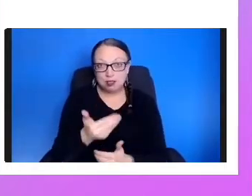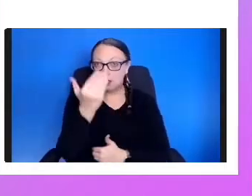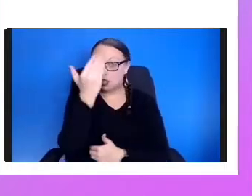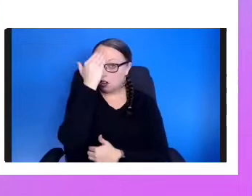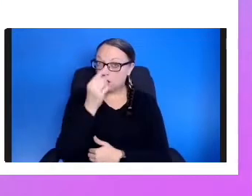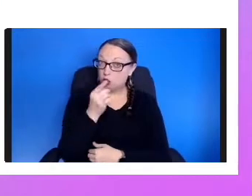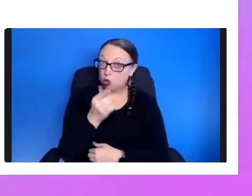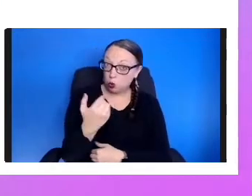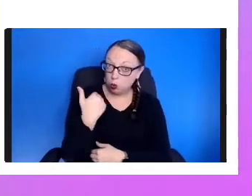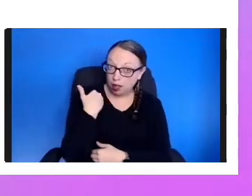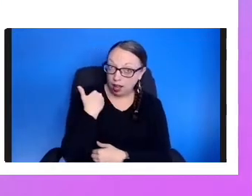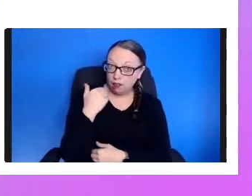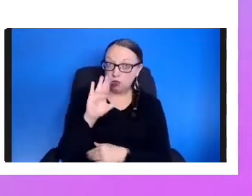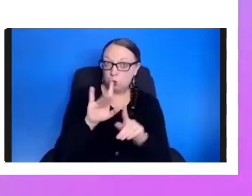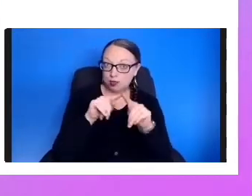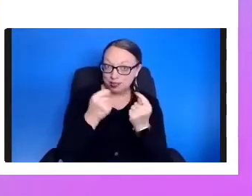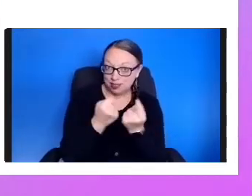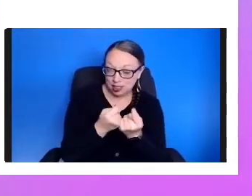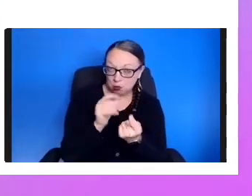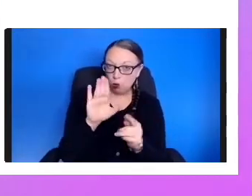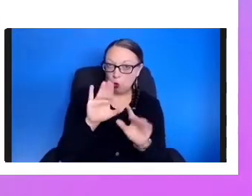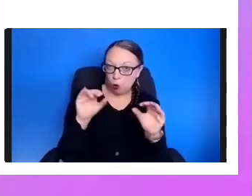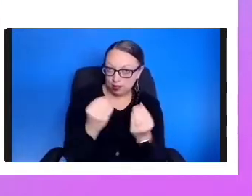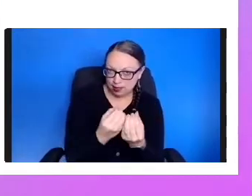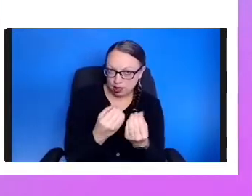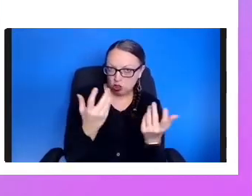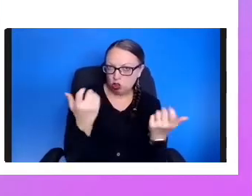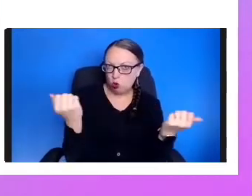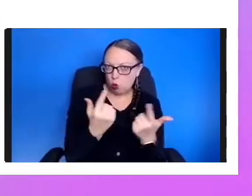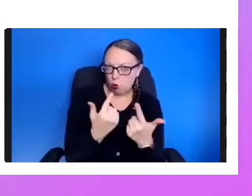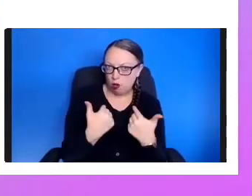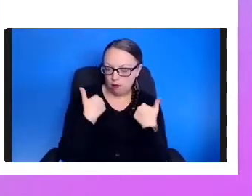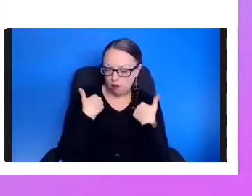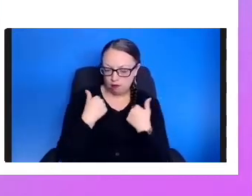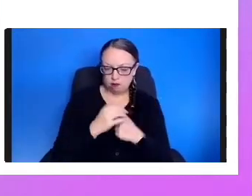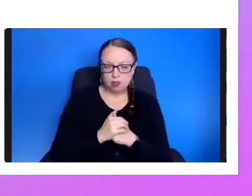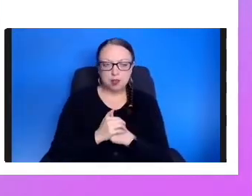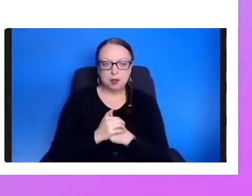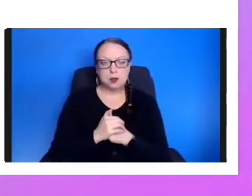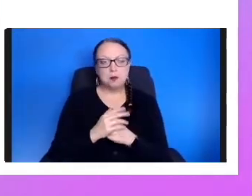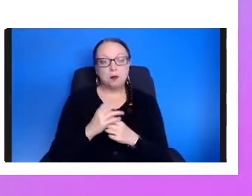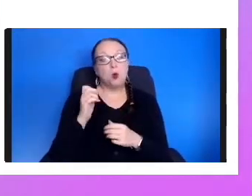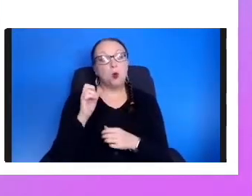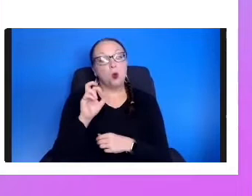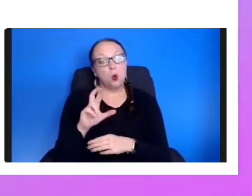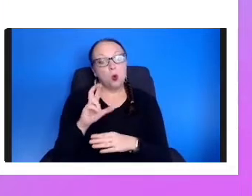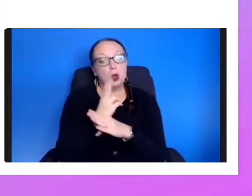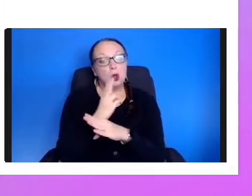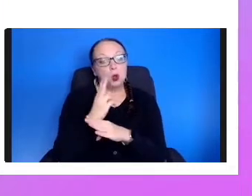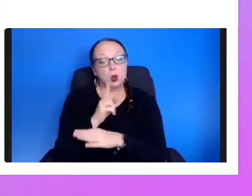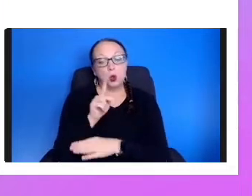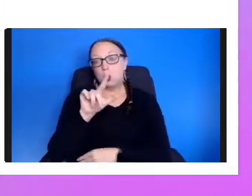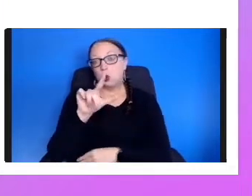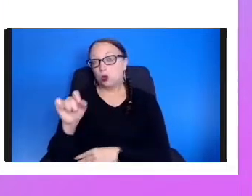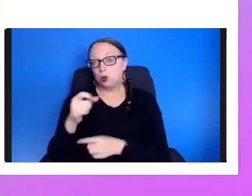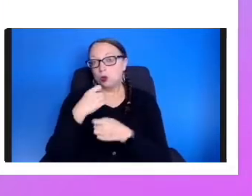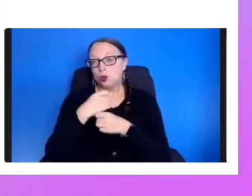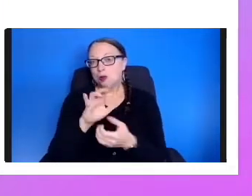and your teams and your organization have. Audit your products, use the tools to make that as easy and efficient as possible.